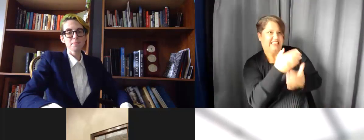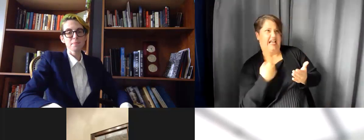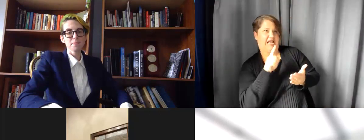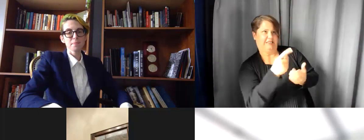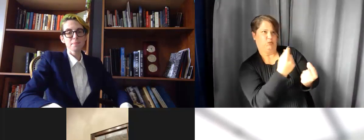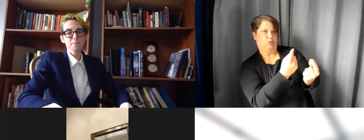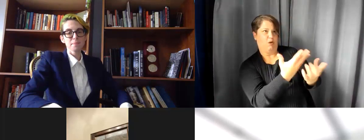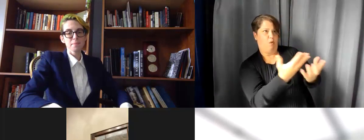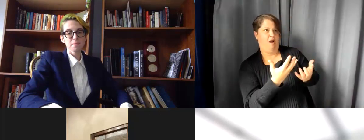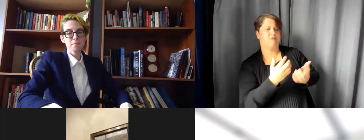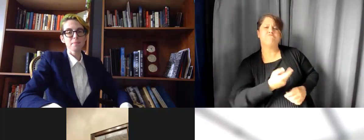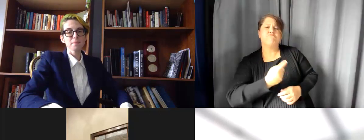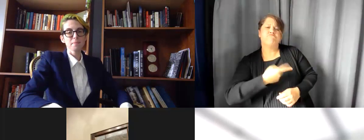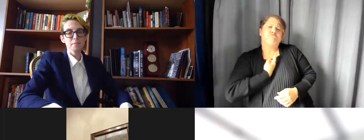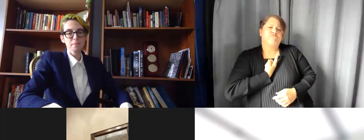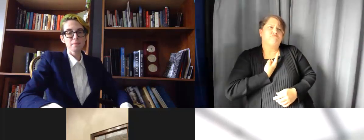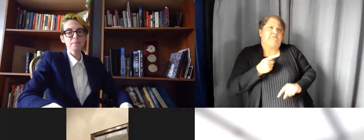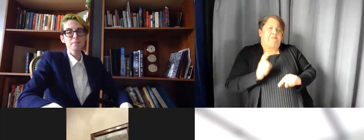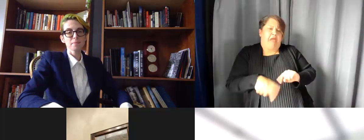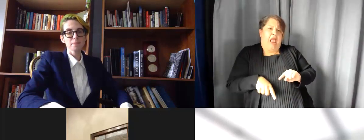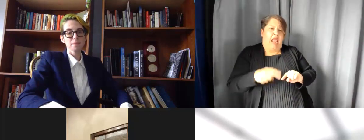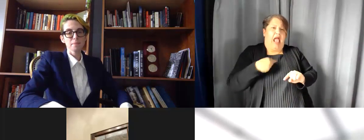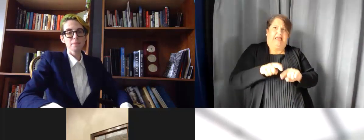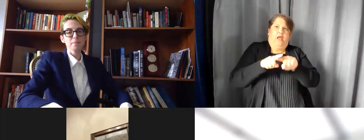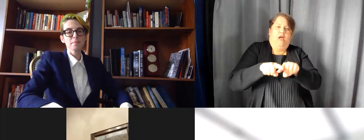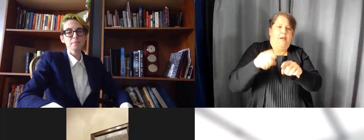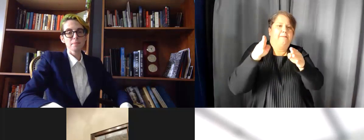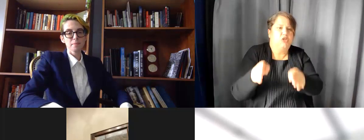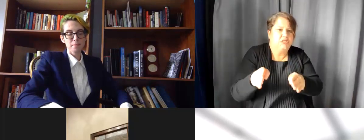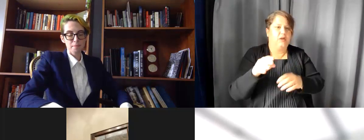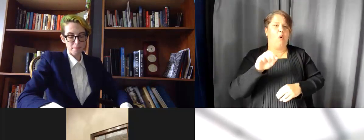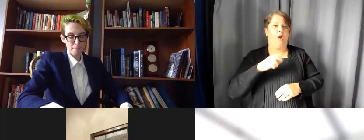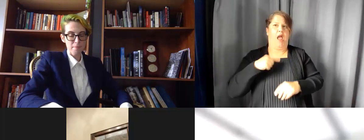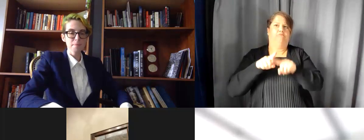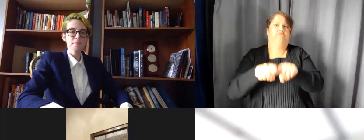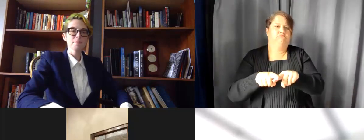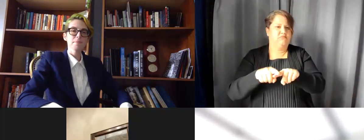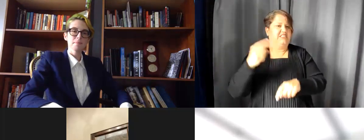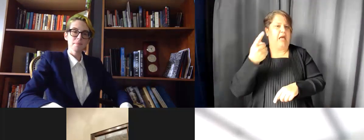Jordan Radford: by myself, or Jordan Radford: with any auxiliary aid or Jordan Radford: assistance